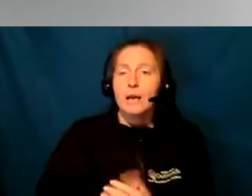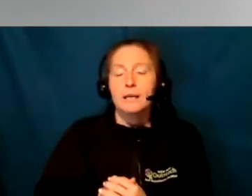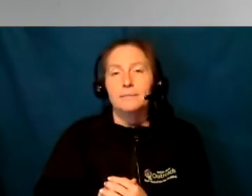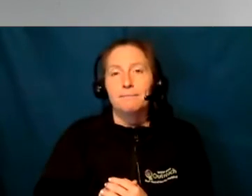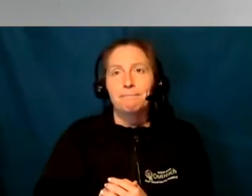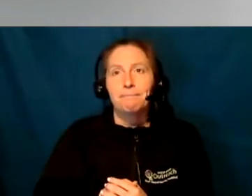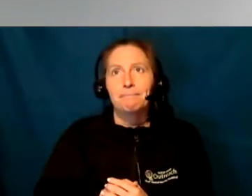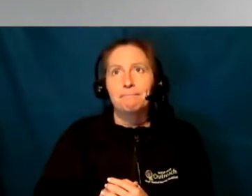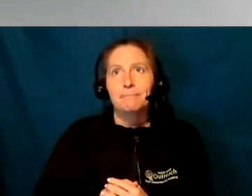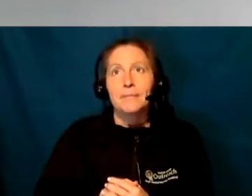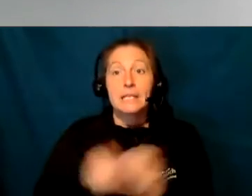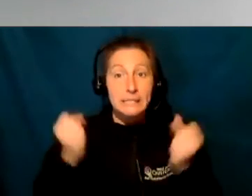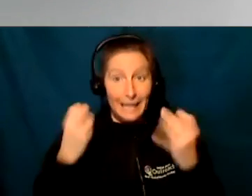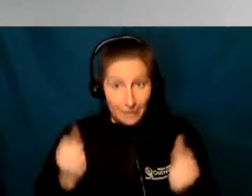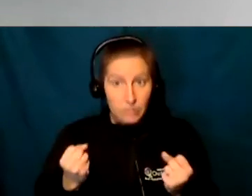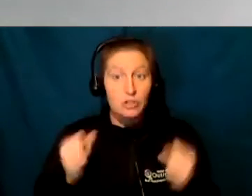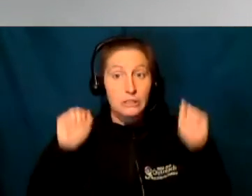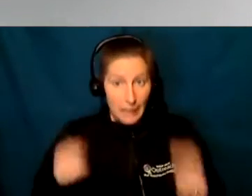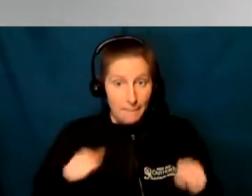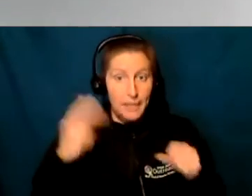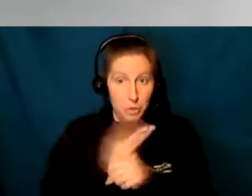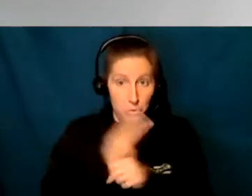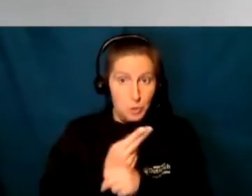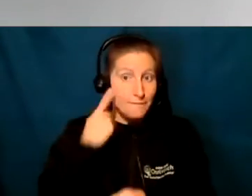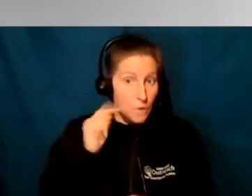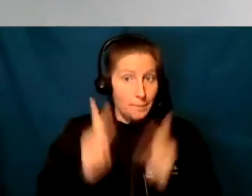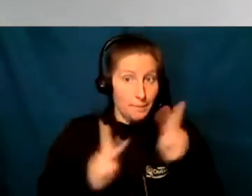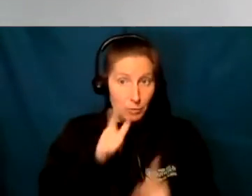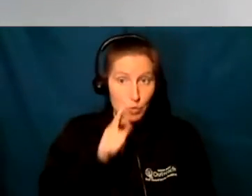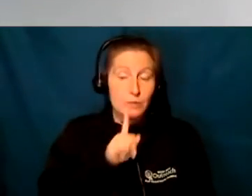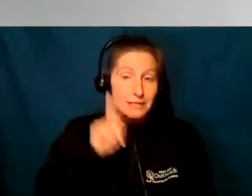is sign language used with people who are deaf or hard of hearing,